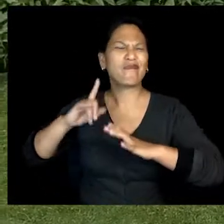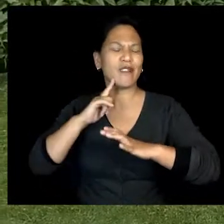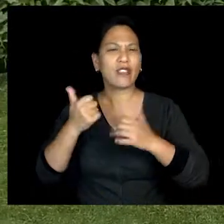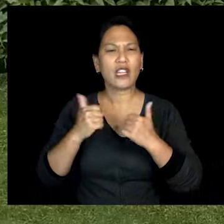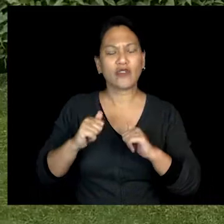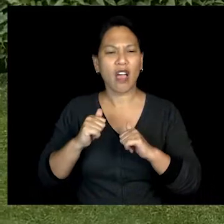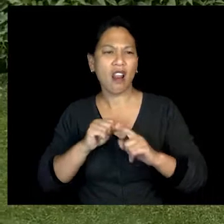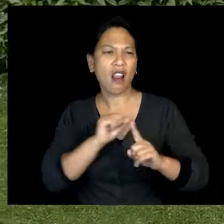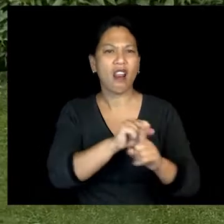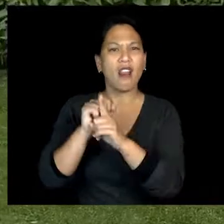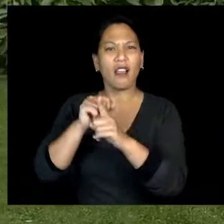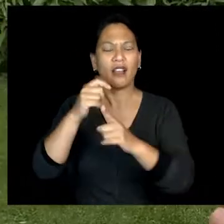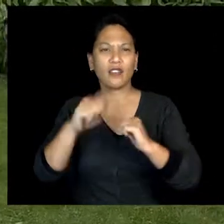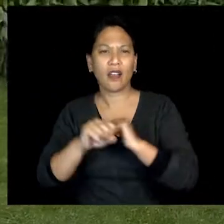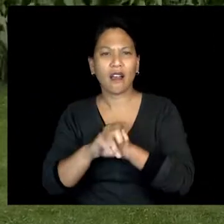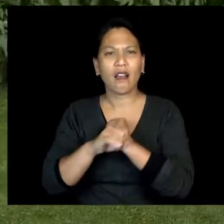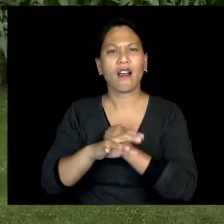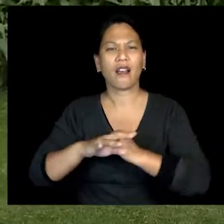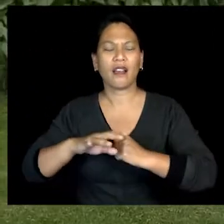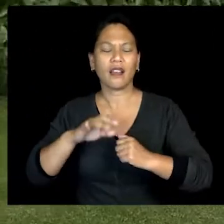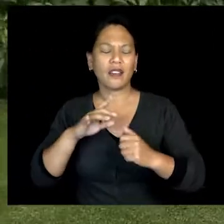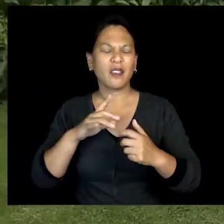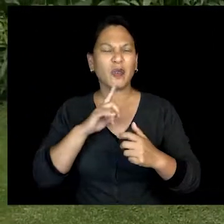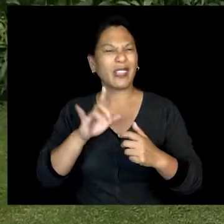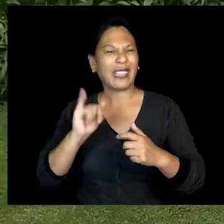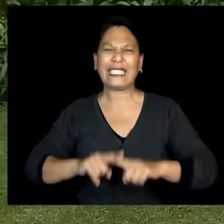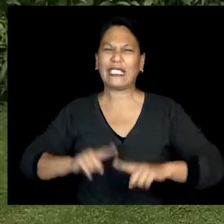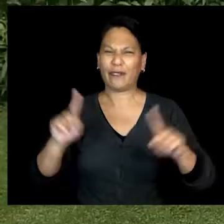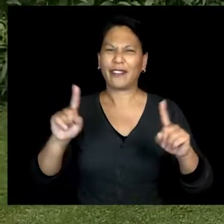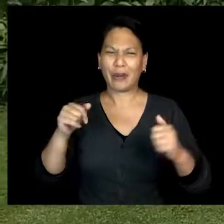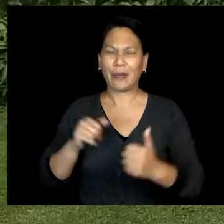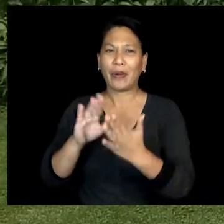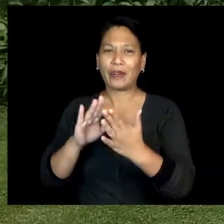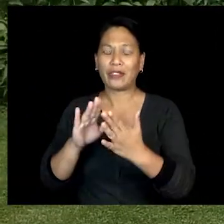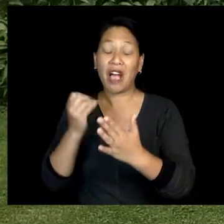of a time when dirty tricks were taking on a whole new role in politics